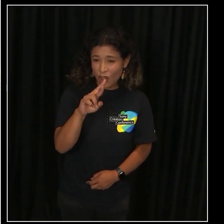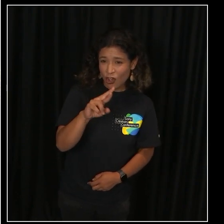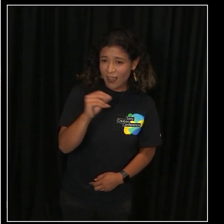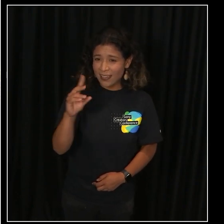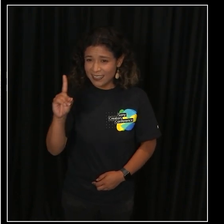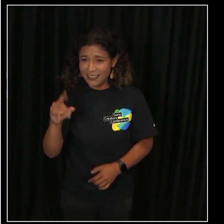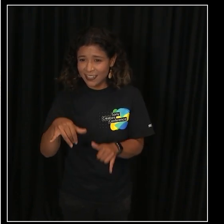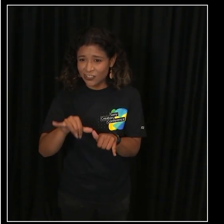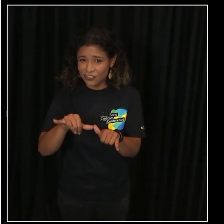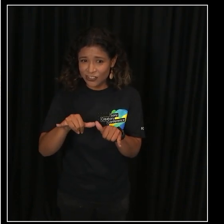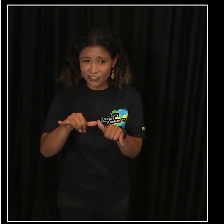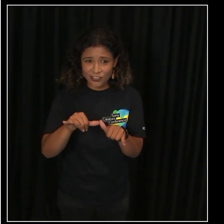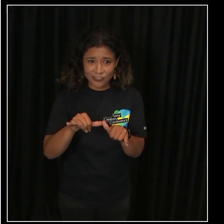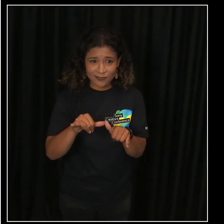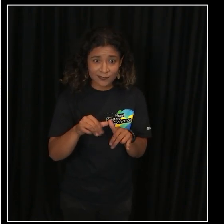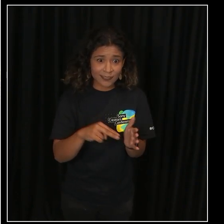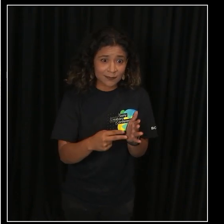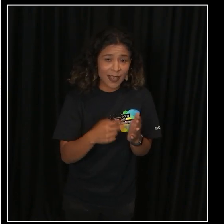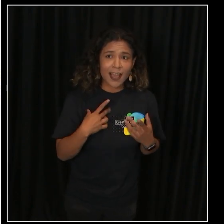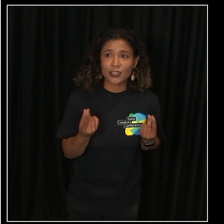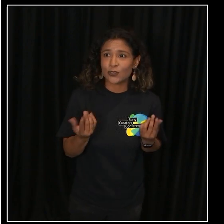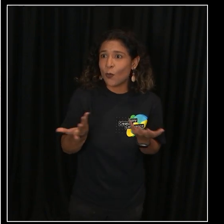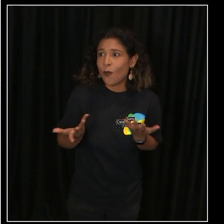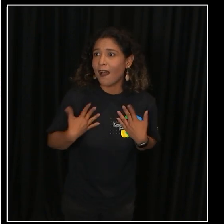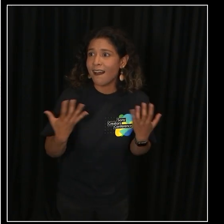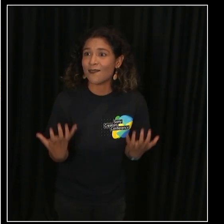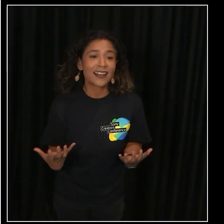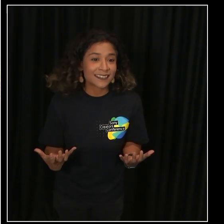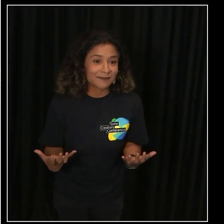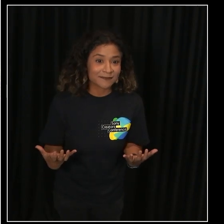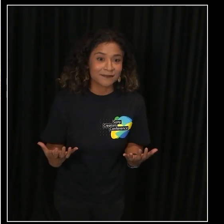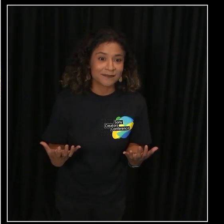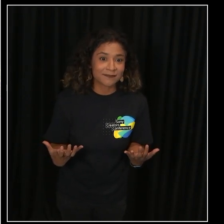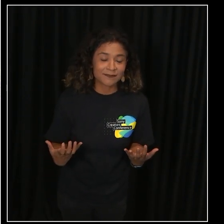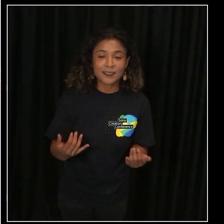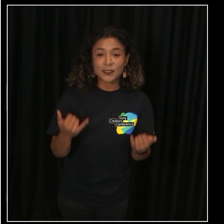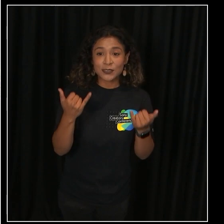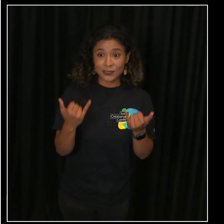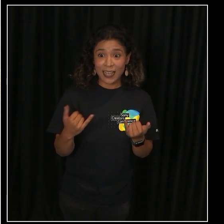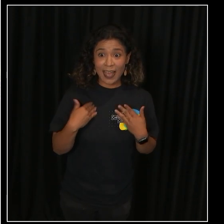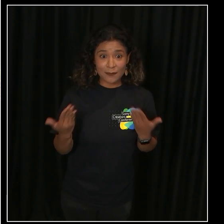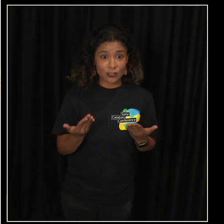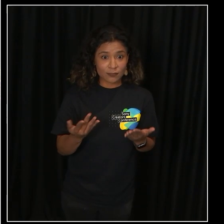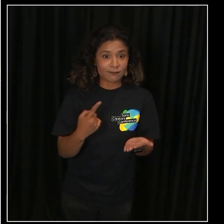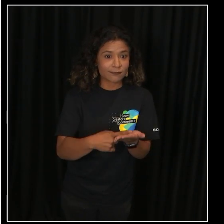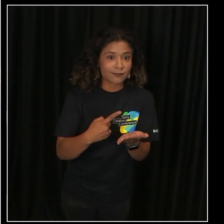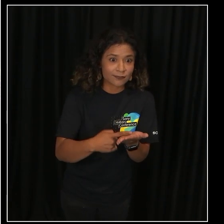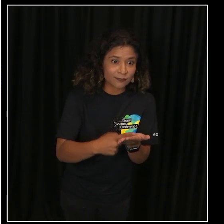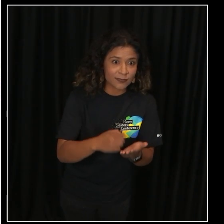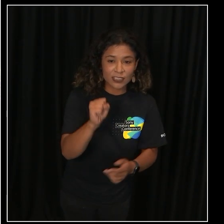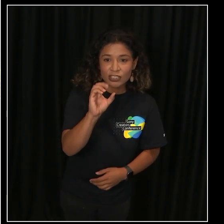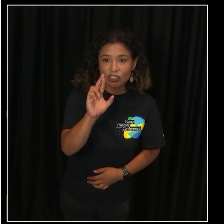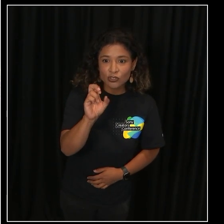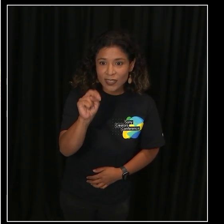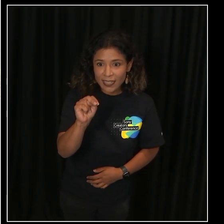which basically means I get to do what I want. So today I'm here to talk to you about Screen Space Shadows,